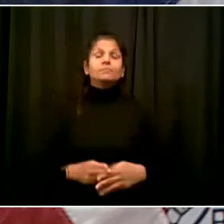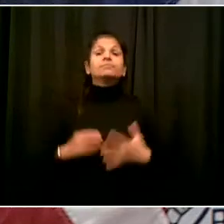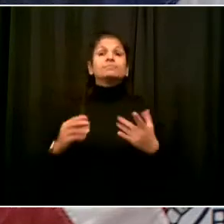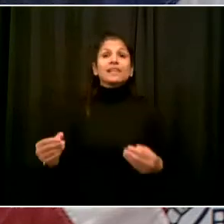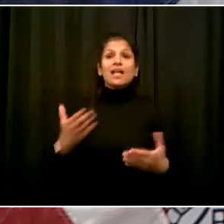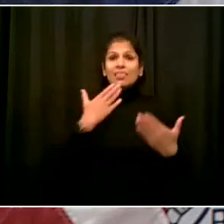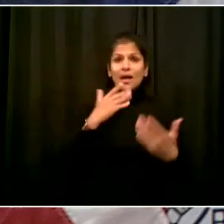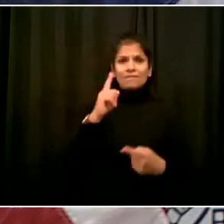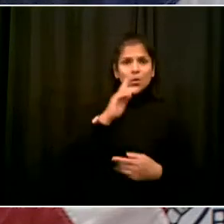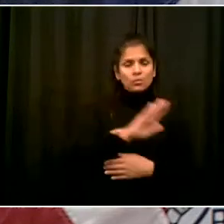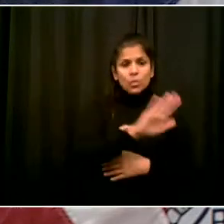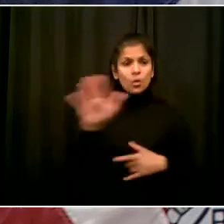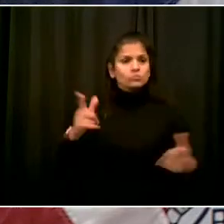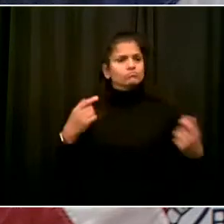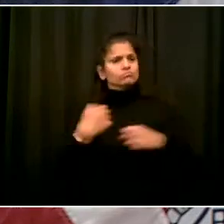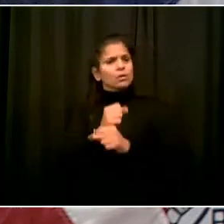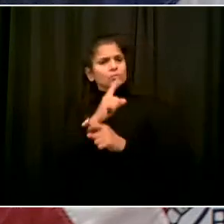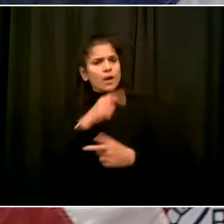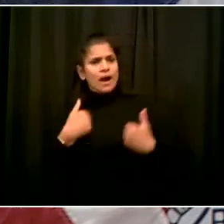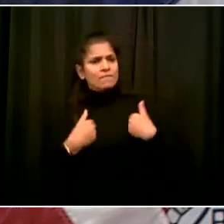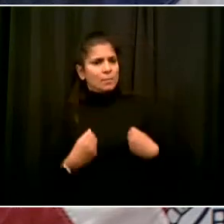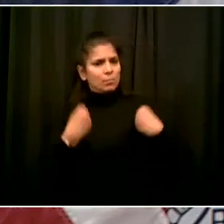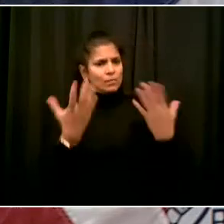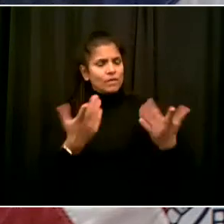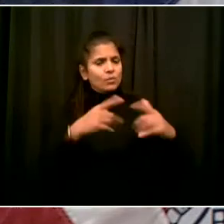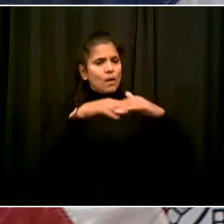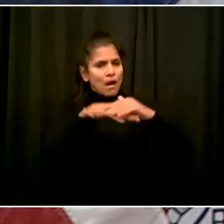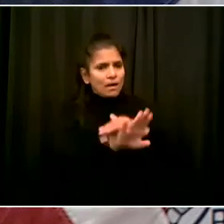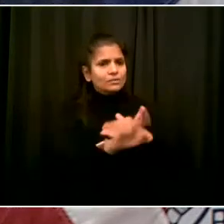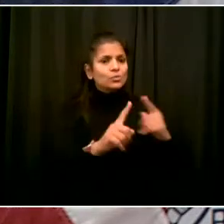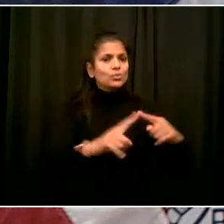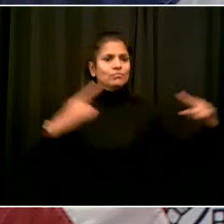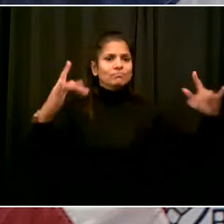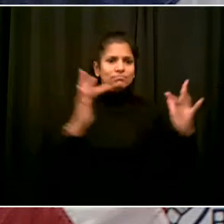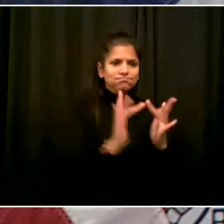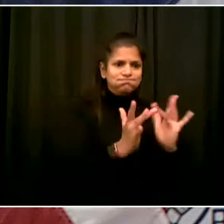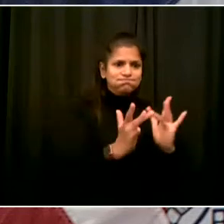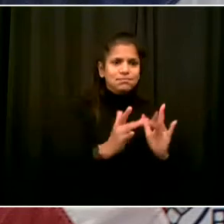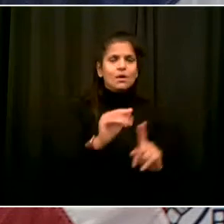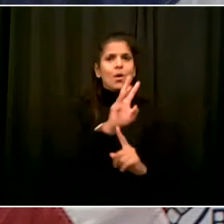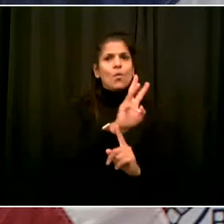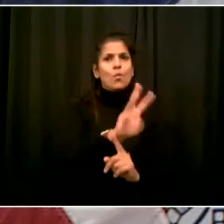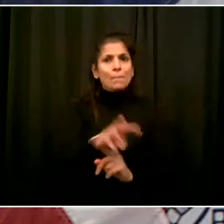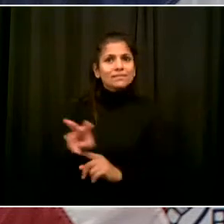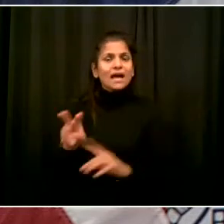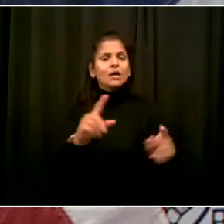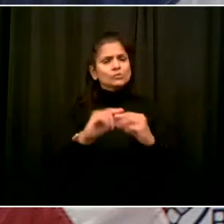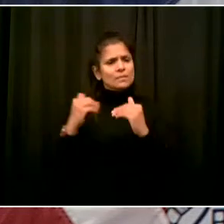SURE PEOPLE REALLY HAVE THE ACCESS THEY DESERVE. THANK YOU. THANK YOU FOR THIS STRONG ACTION TO CLOSE THE